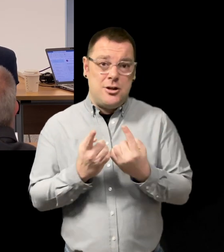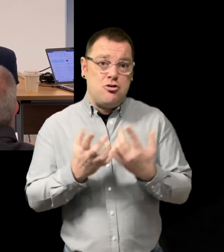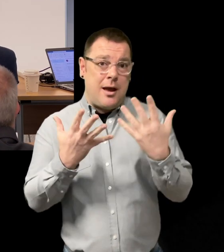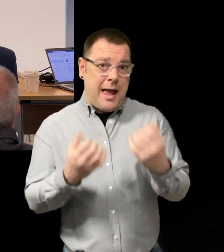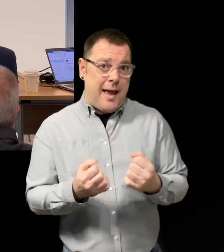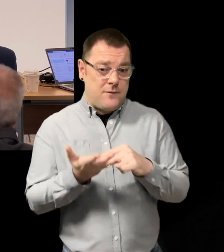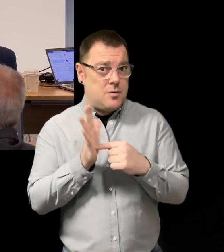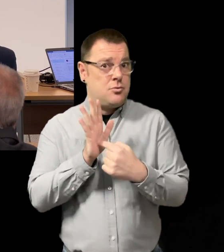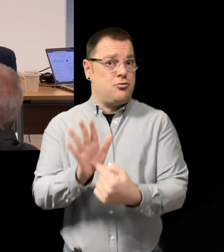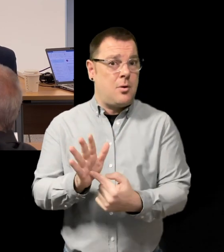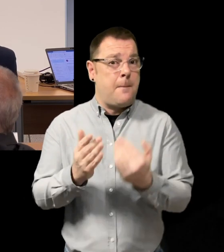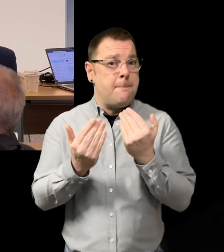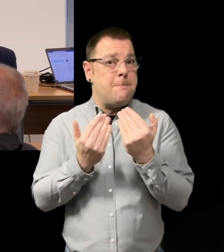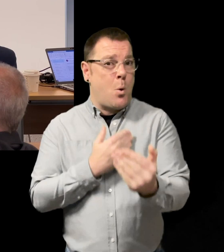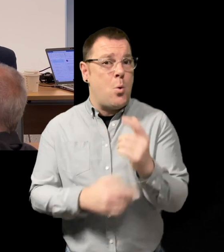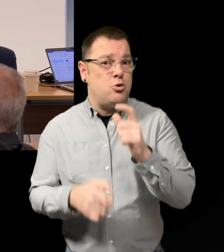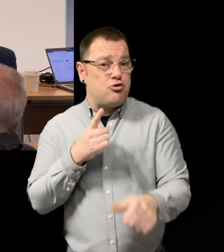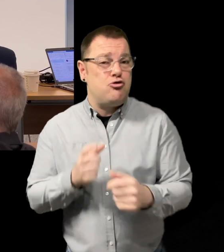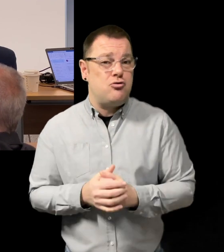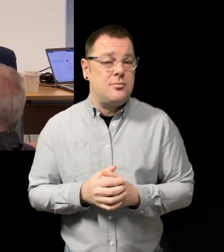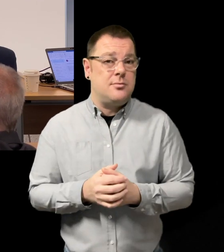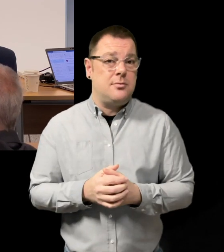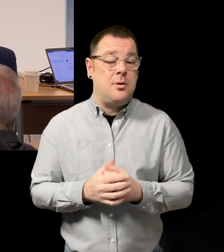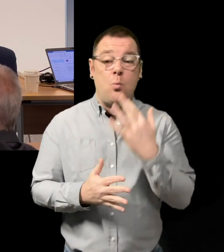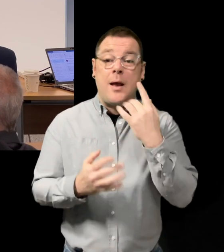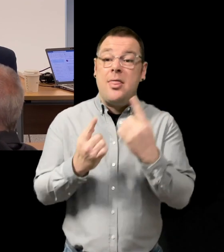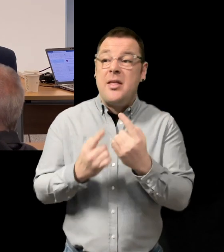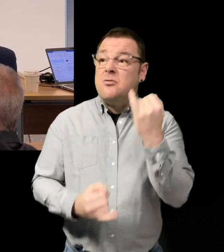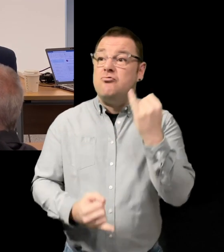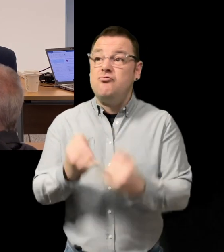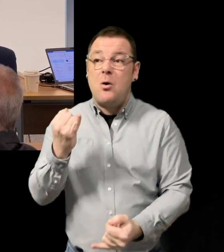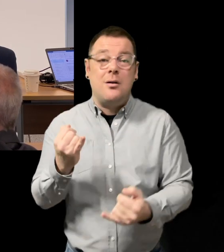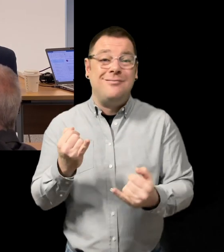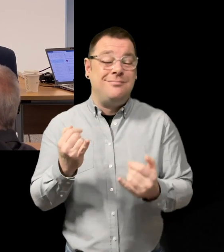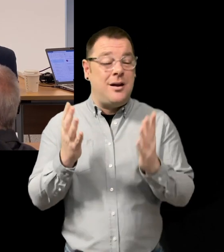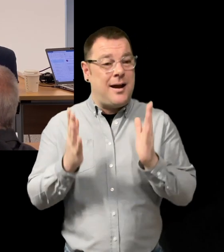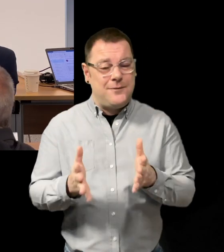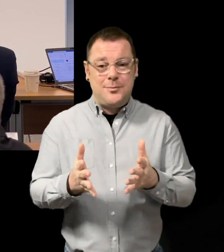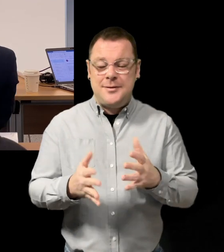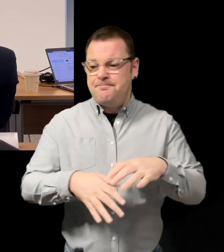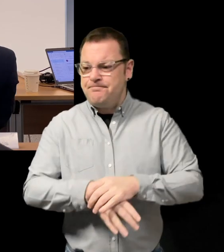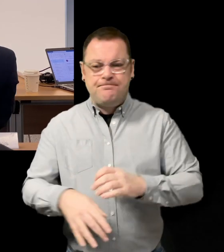that demonstrate that there is more to do, and when things go wrong, we must be relentless in our task